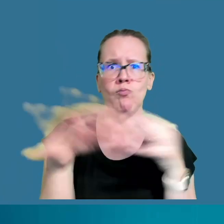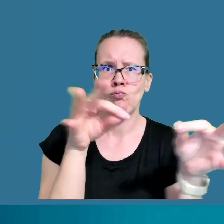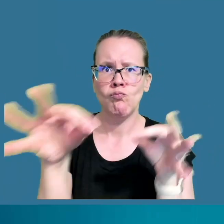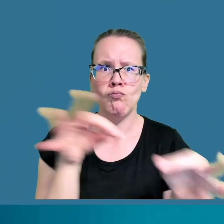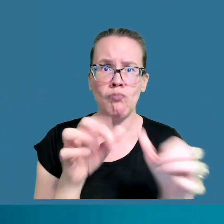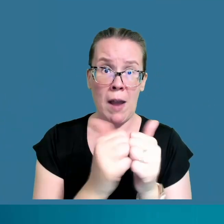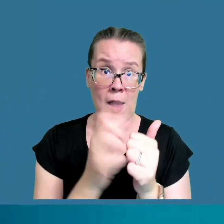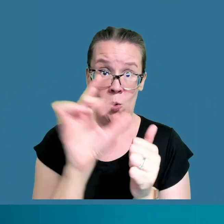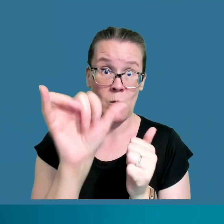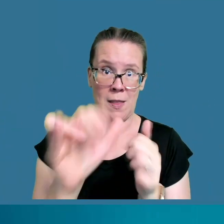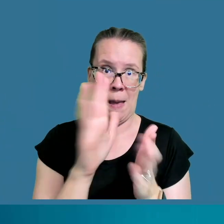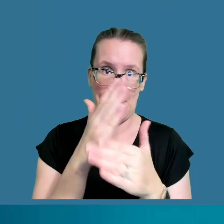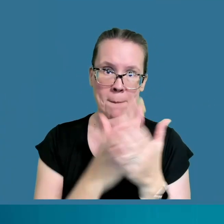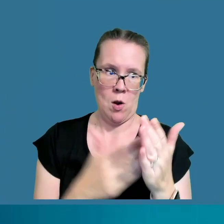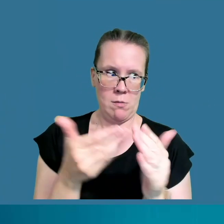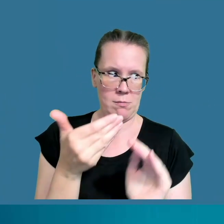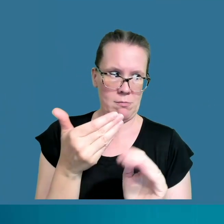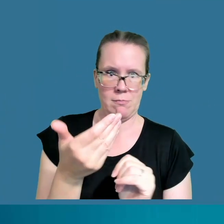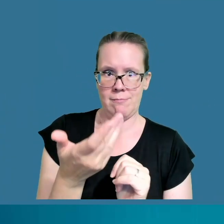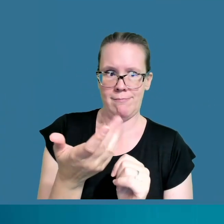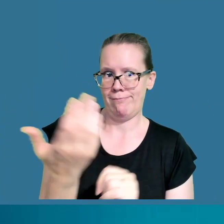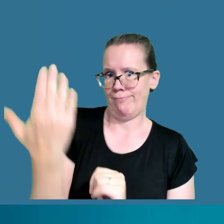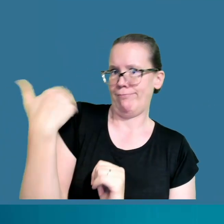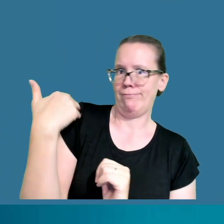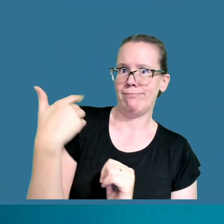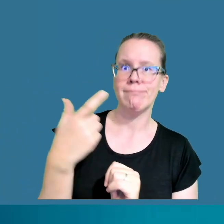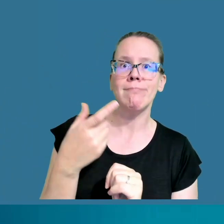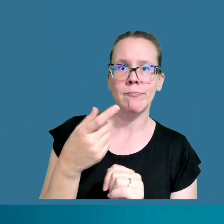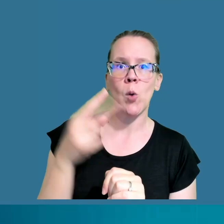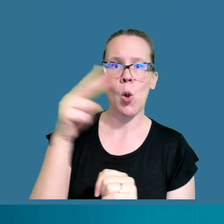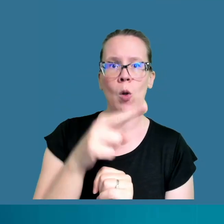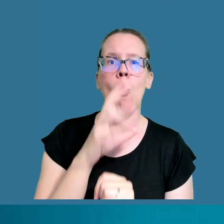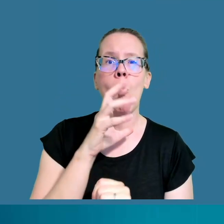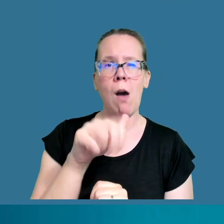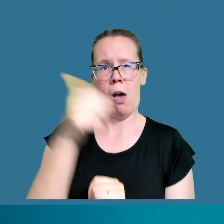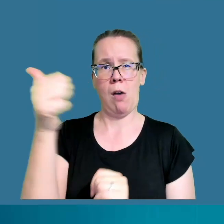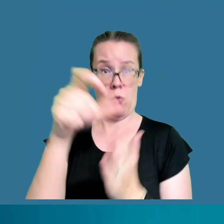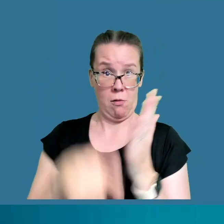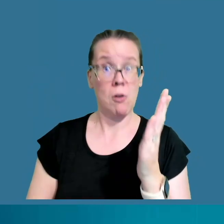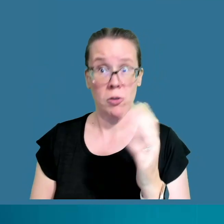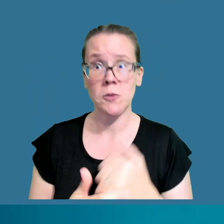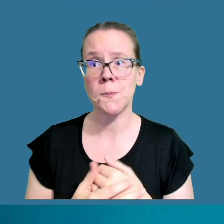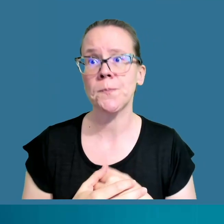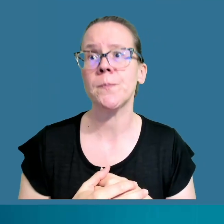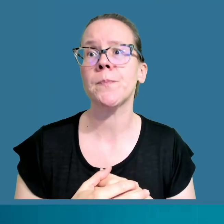prints to scale and exactly the way you want it too. So look at that older blog article.